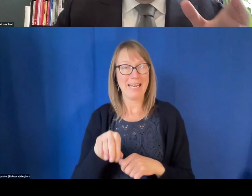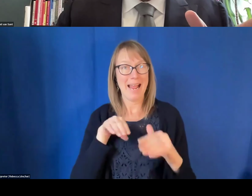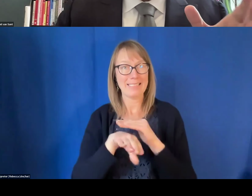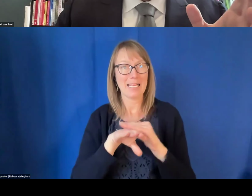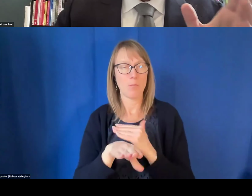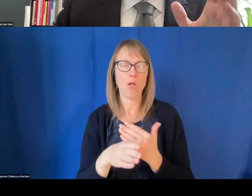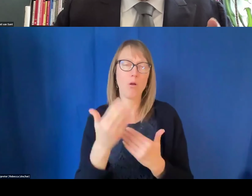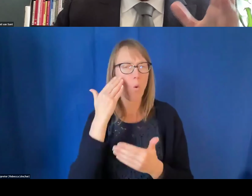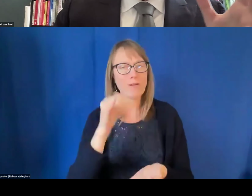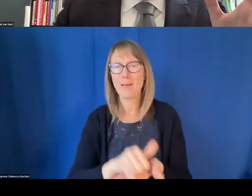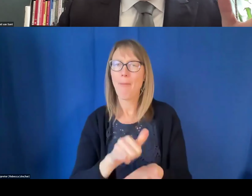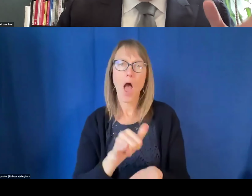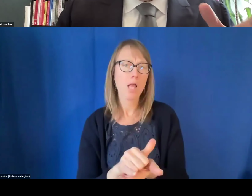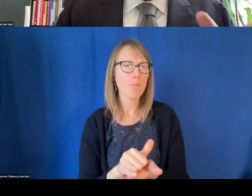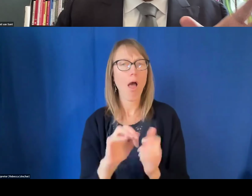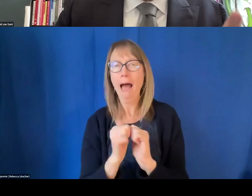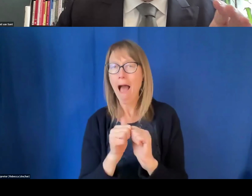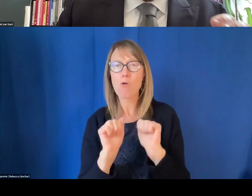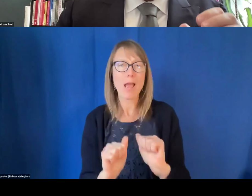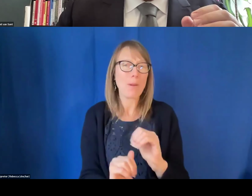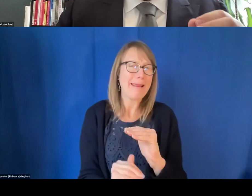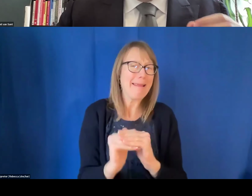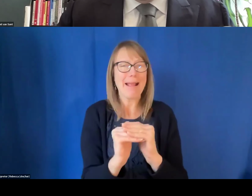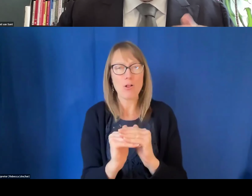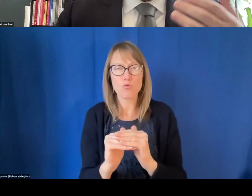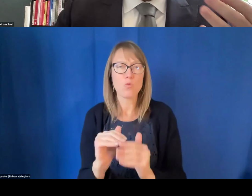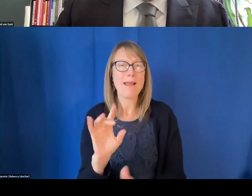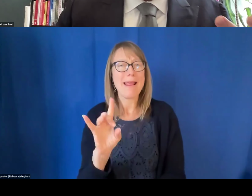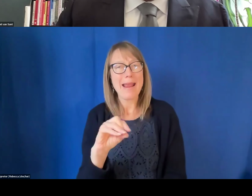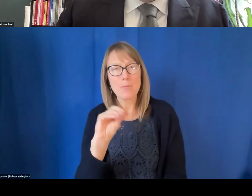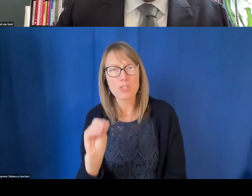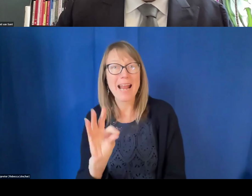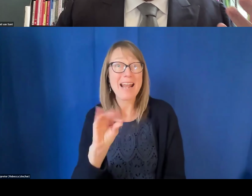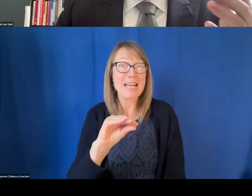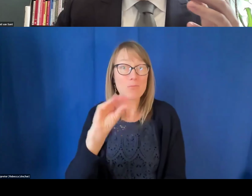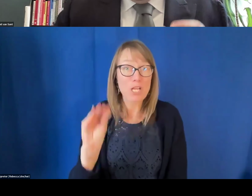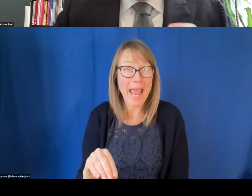And when the affected populations are included in that conversation, you get the solution